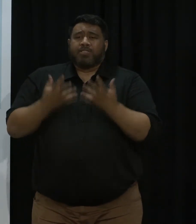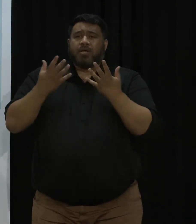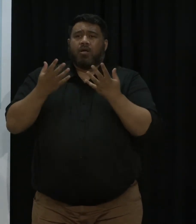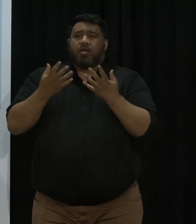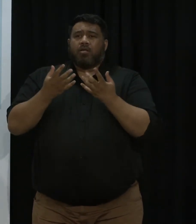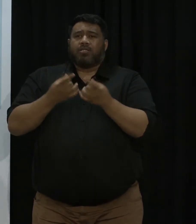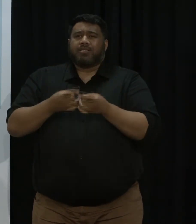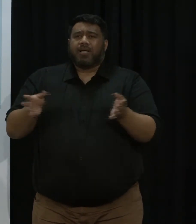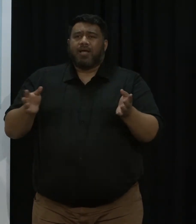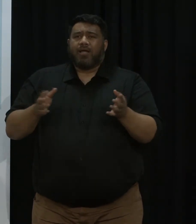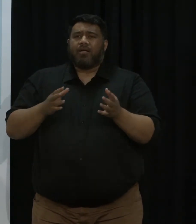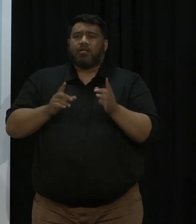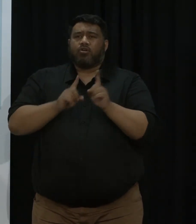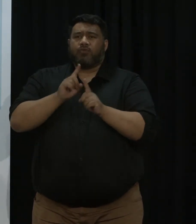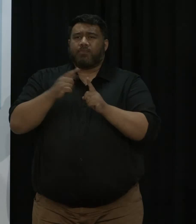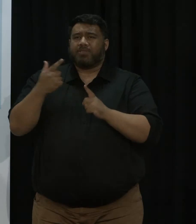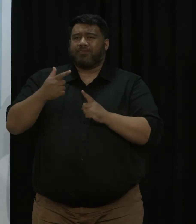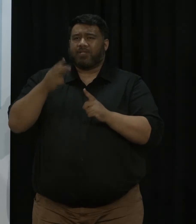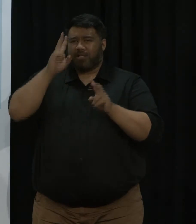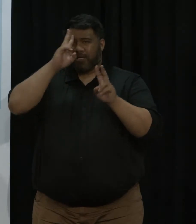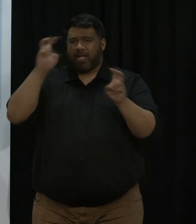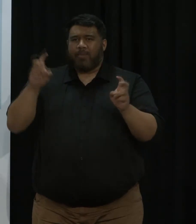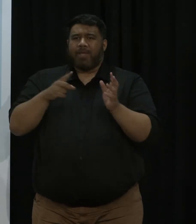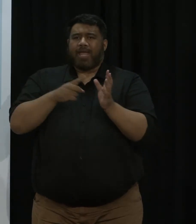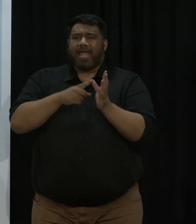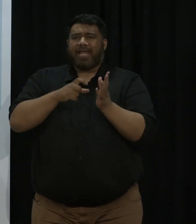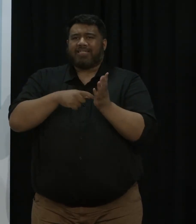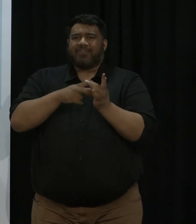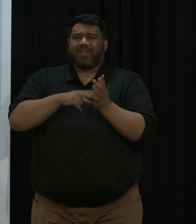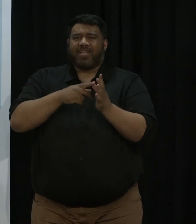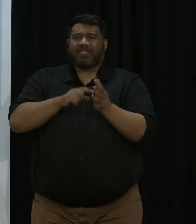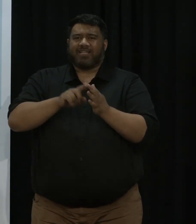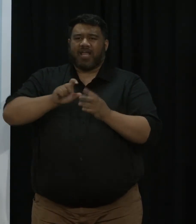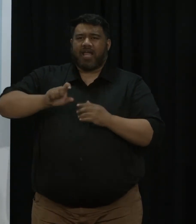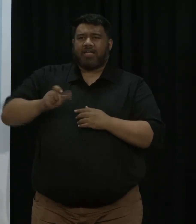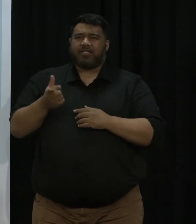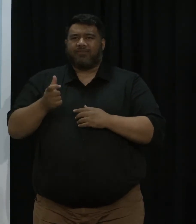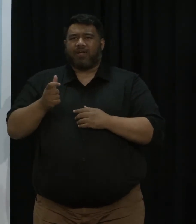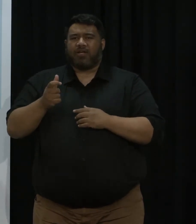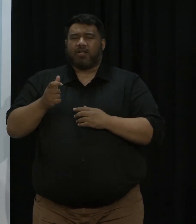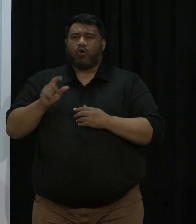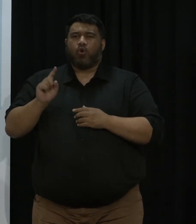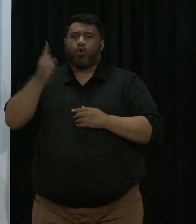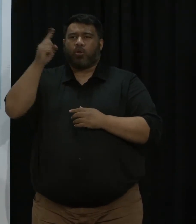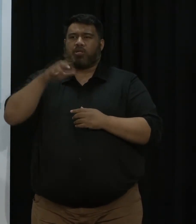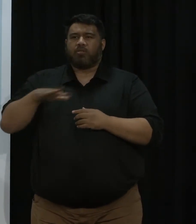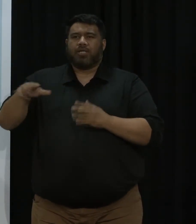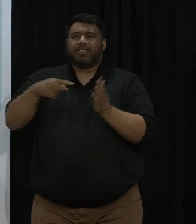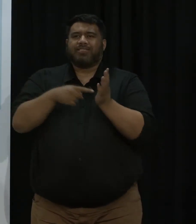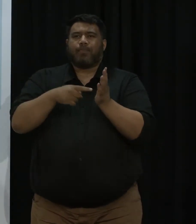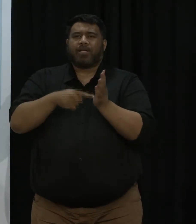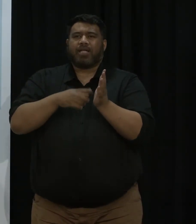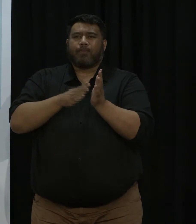meet demand. Finally, I want to know that the activate website